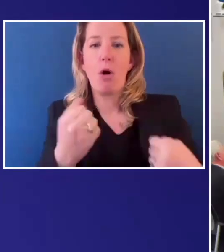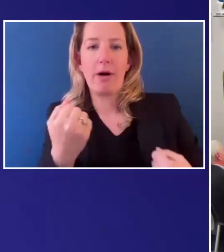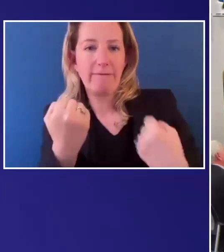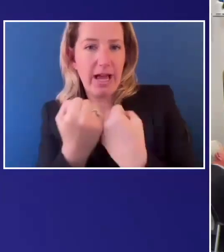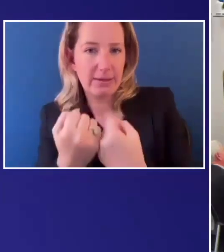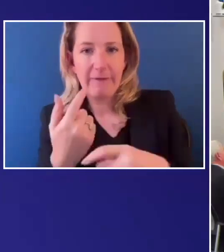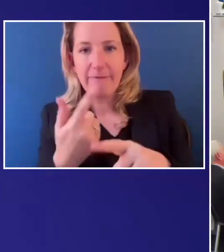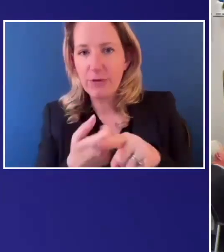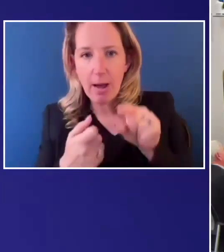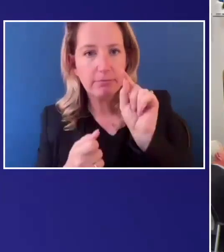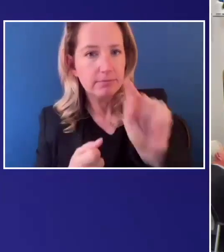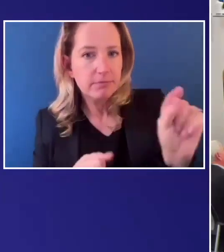Thank you. Ritchie?